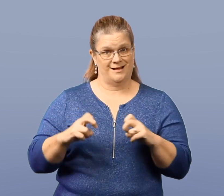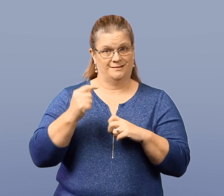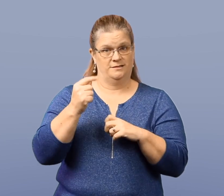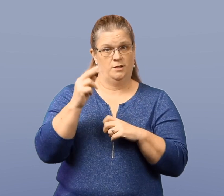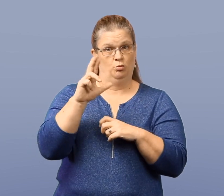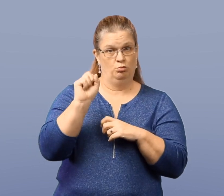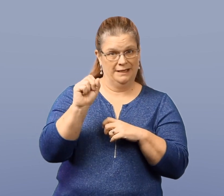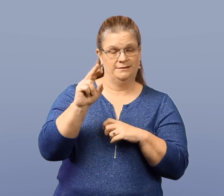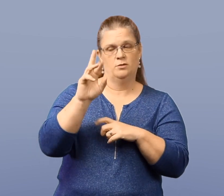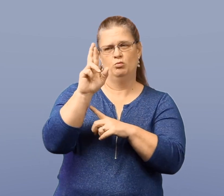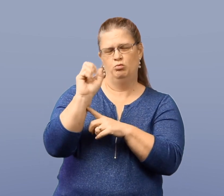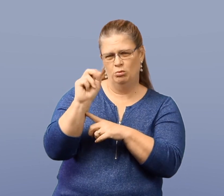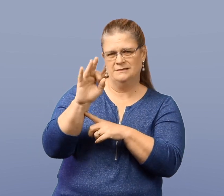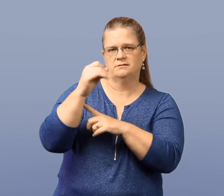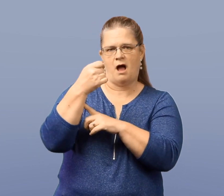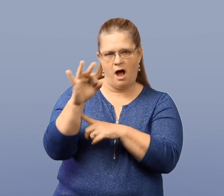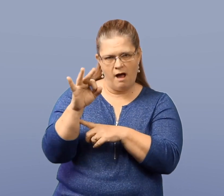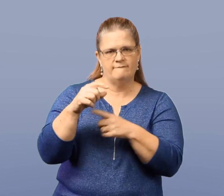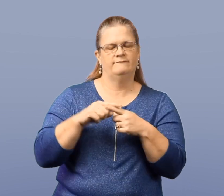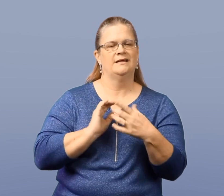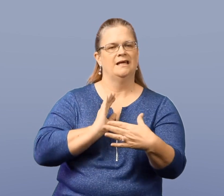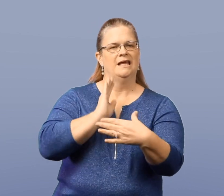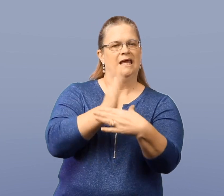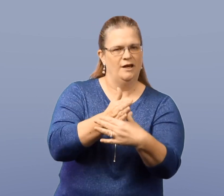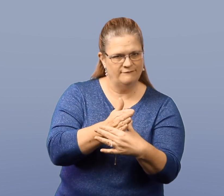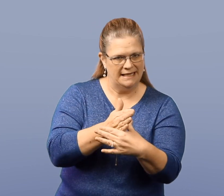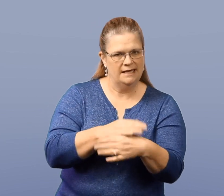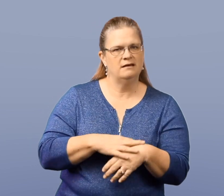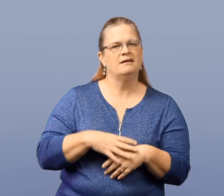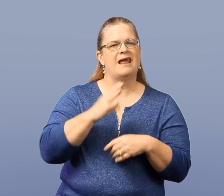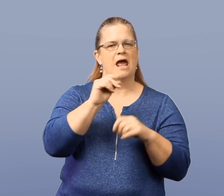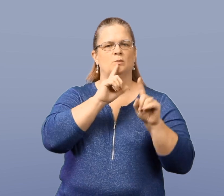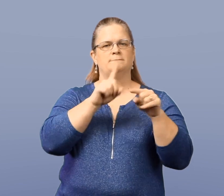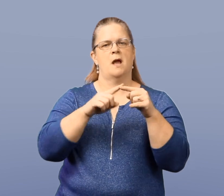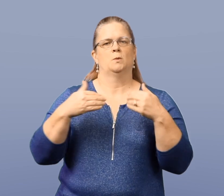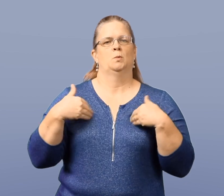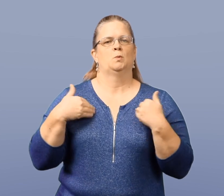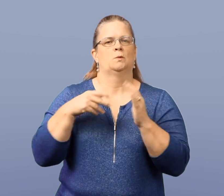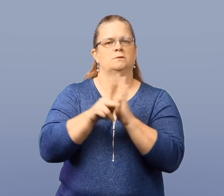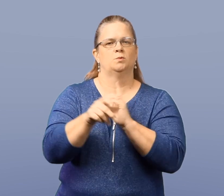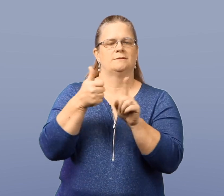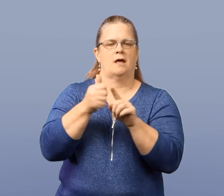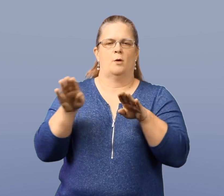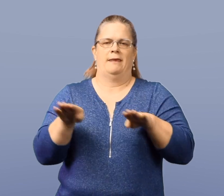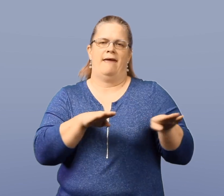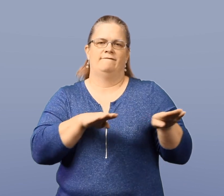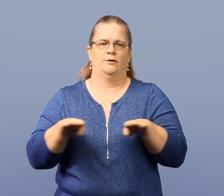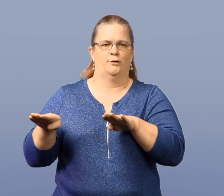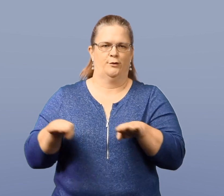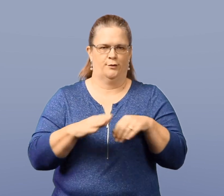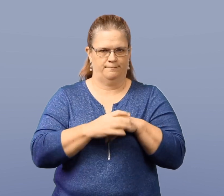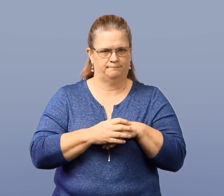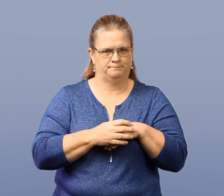assess the risk of, intervene, and respond to youth suicidal behaviors.